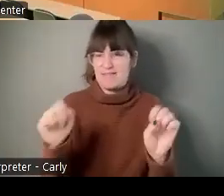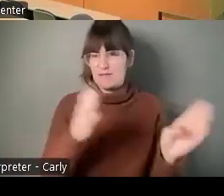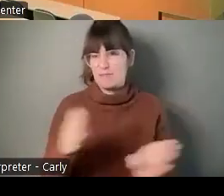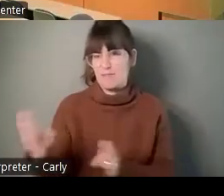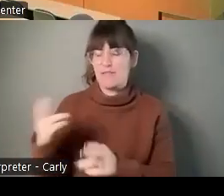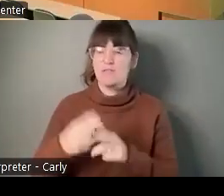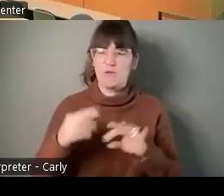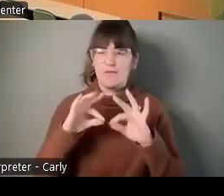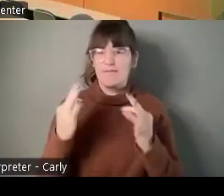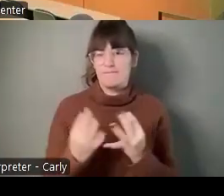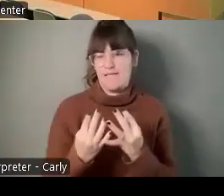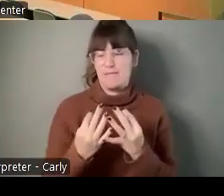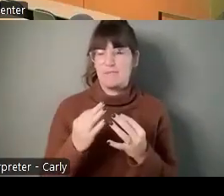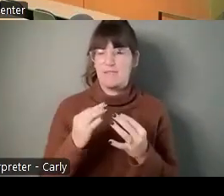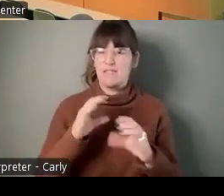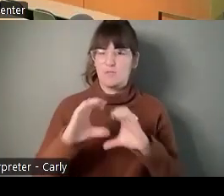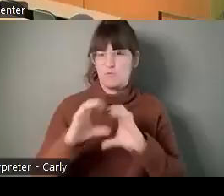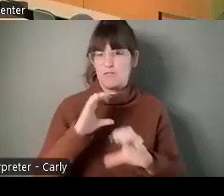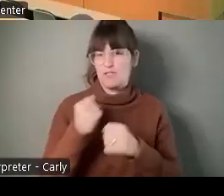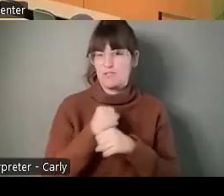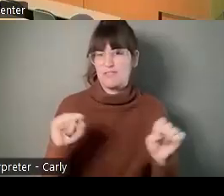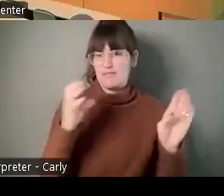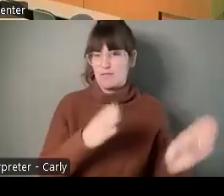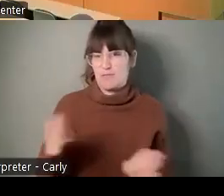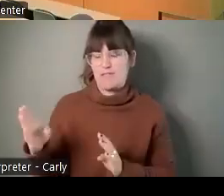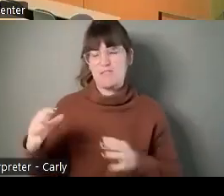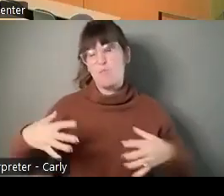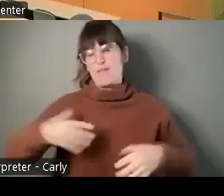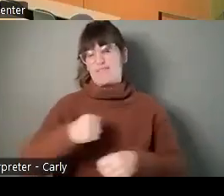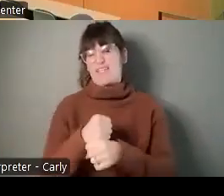communication and safety plan so It's kind of an abbreviated NSP. Those kids get seen for therapy